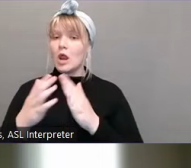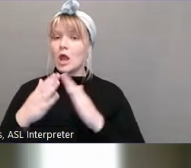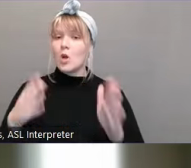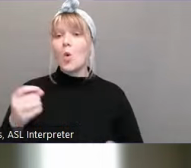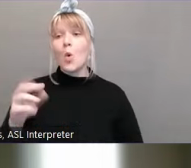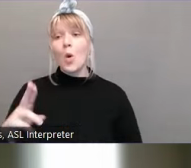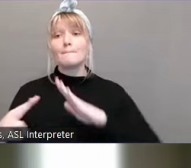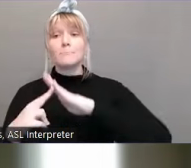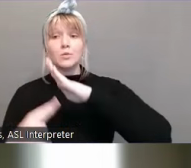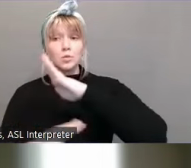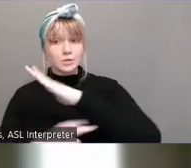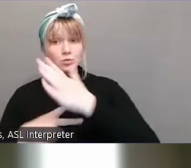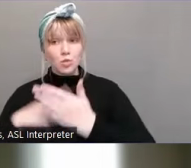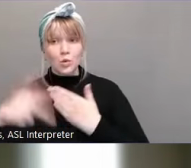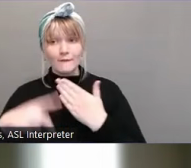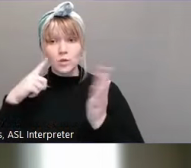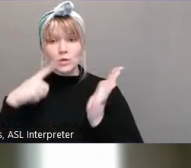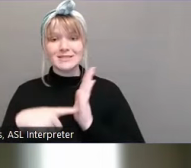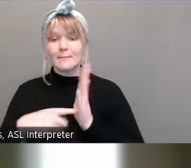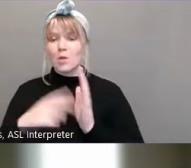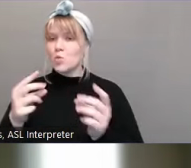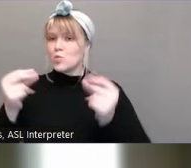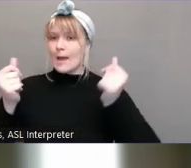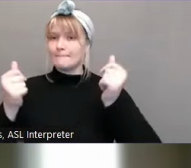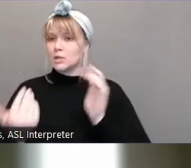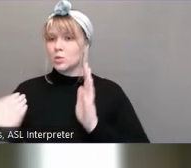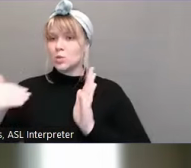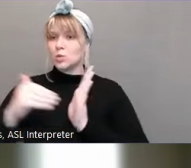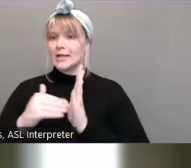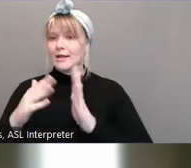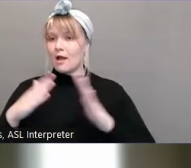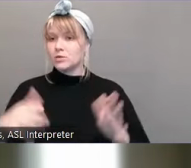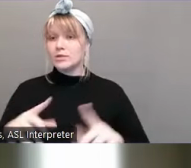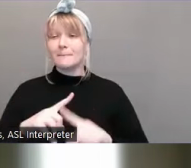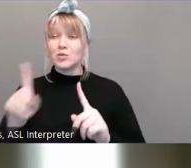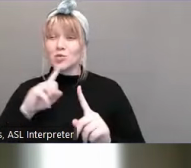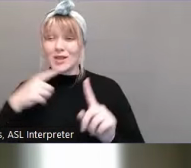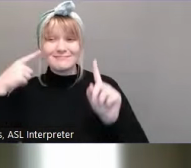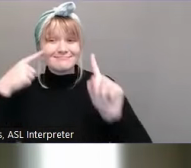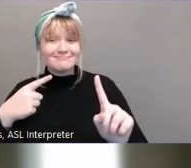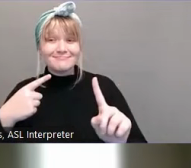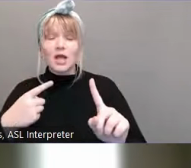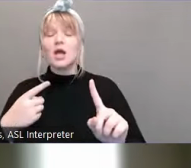But ultimately, the takeaway is that funding is intended to serve households experiencing